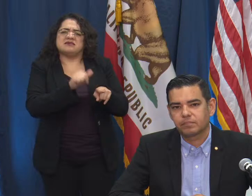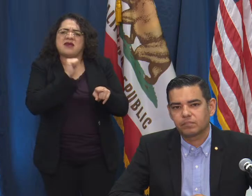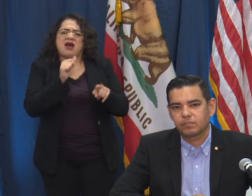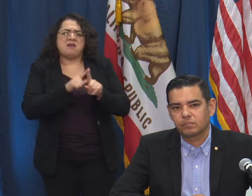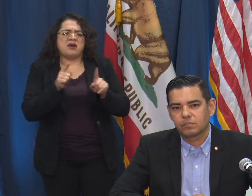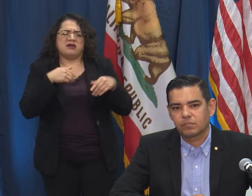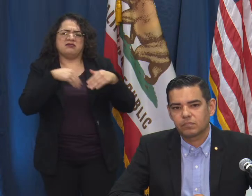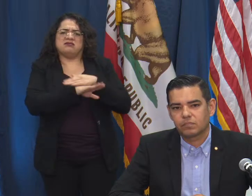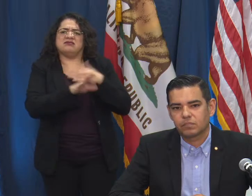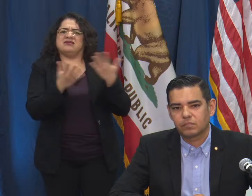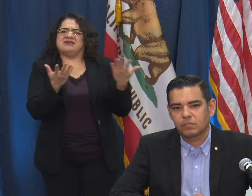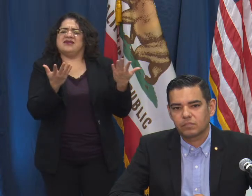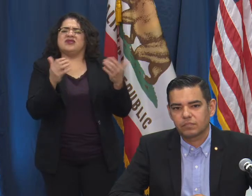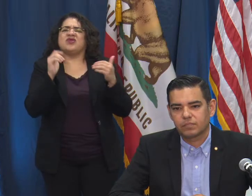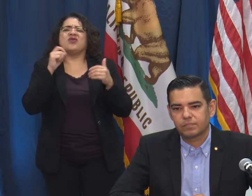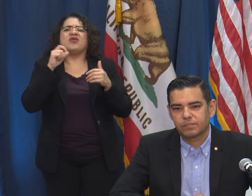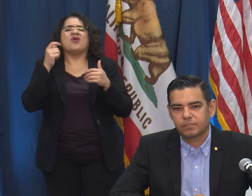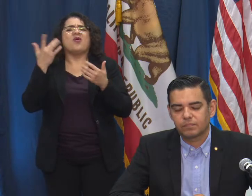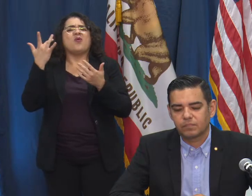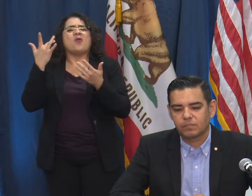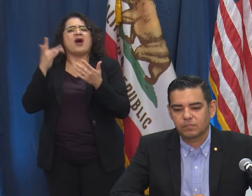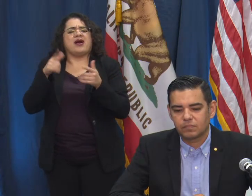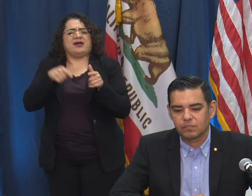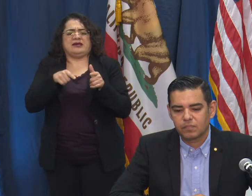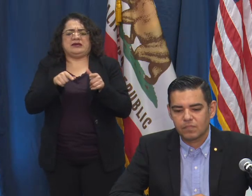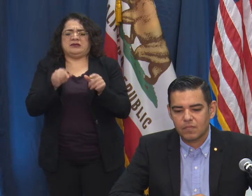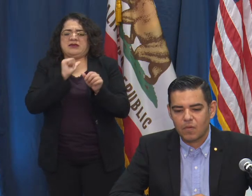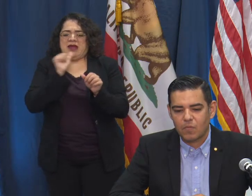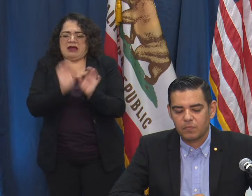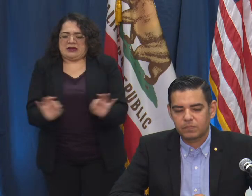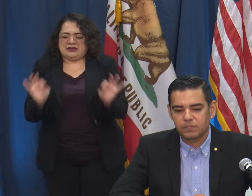precautions but a non-essential small business wouldn't be allowed to stay up